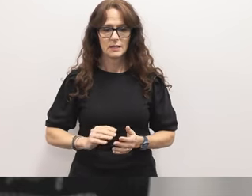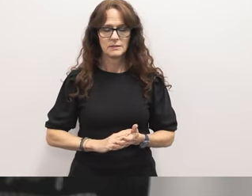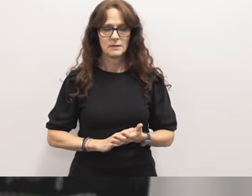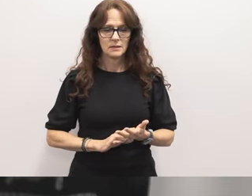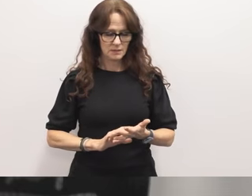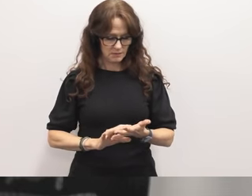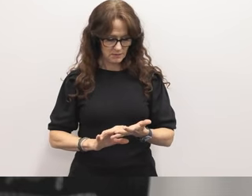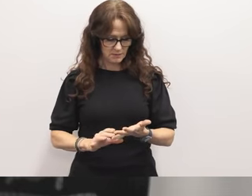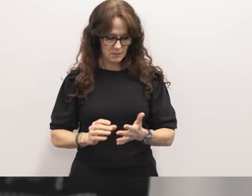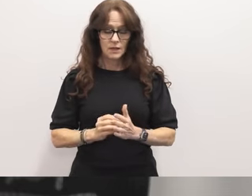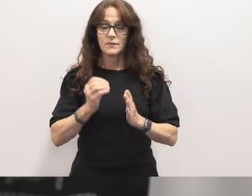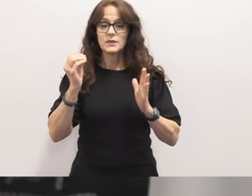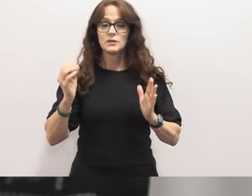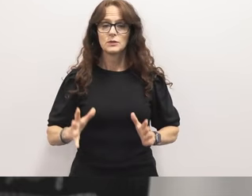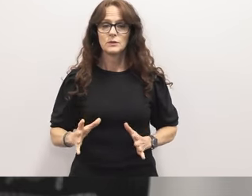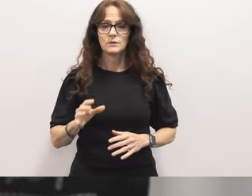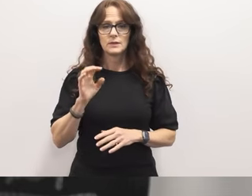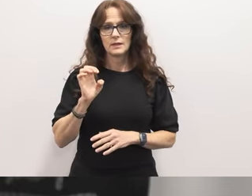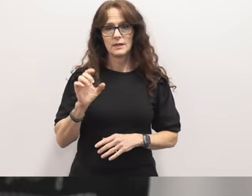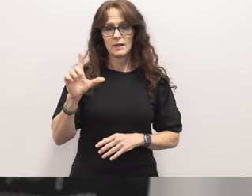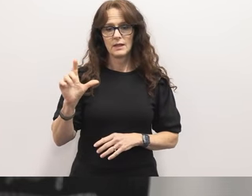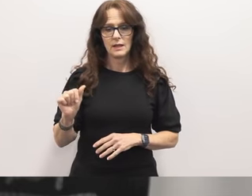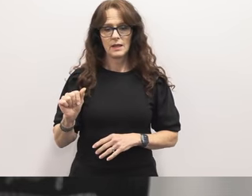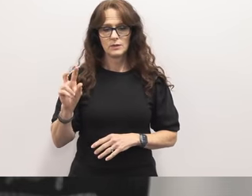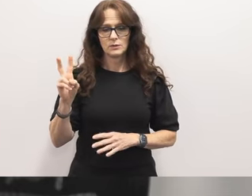The students who are English language learners in 2015